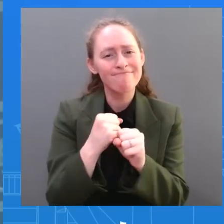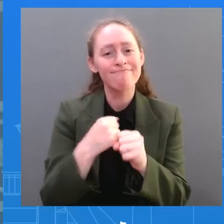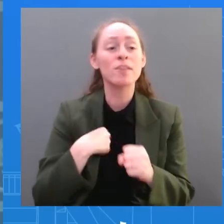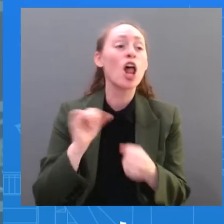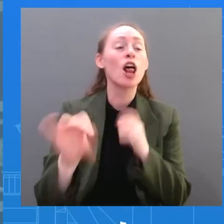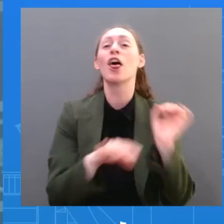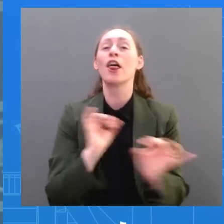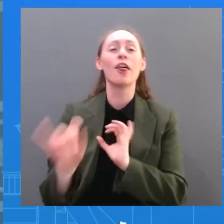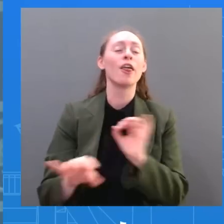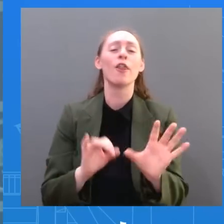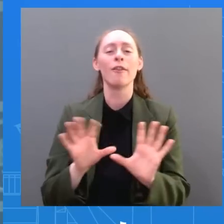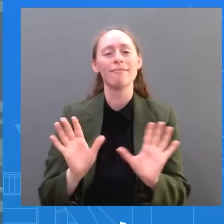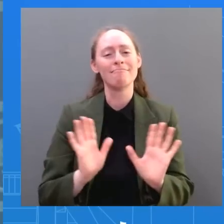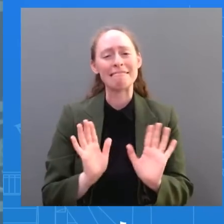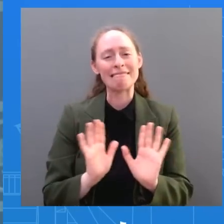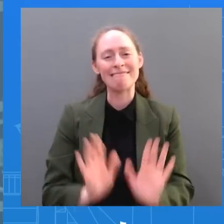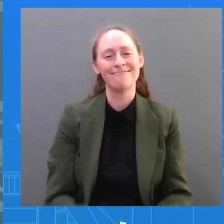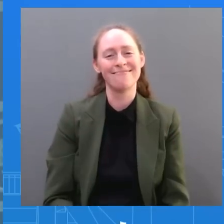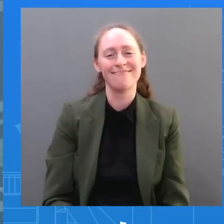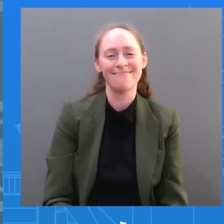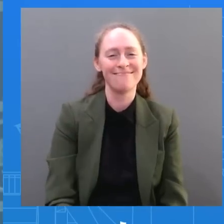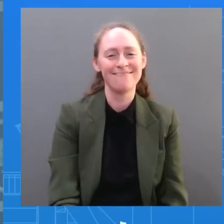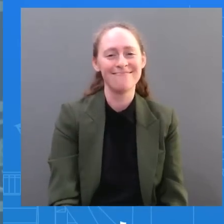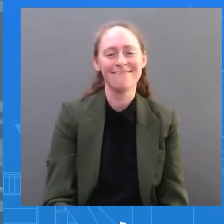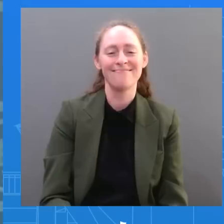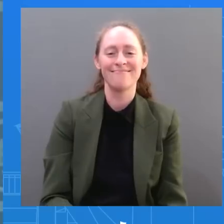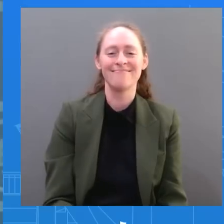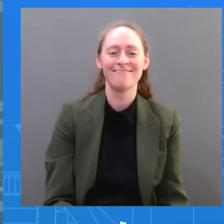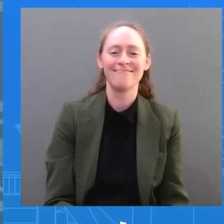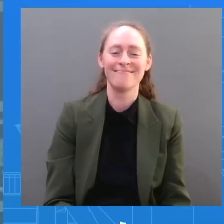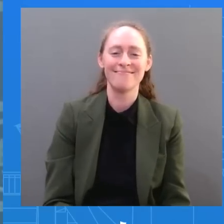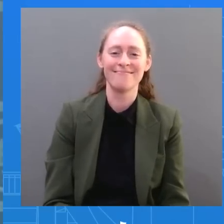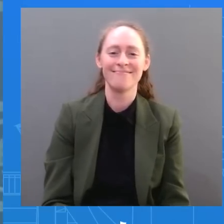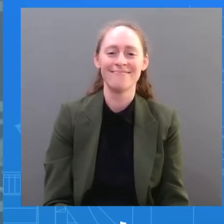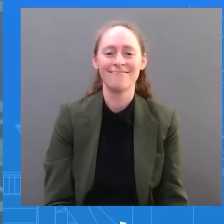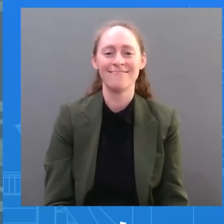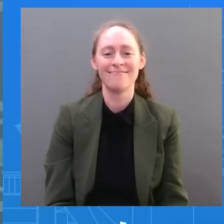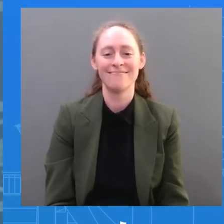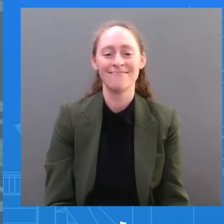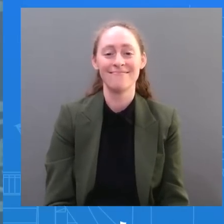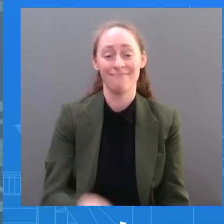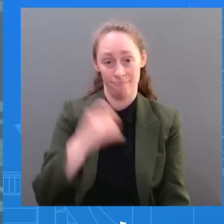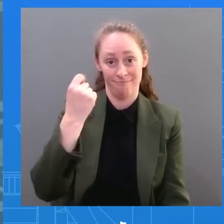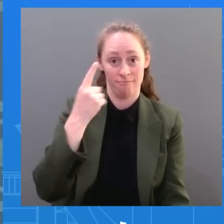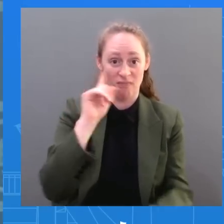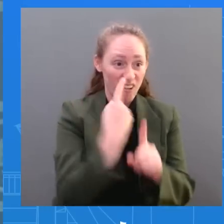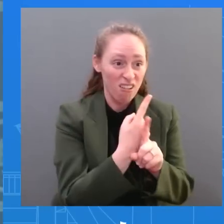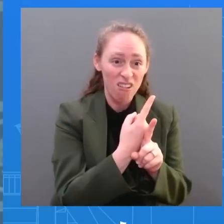But this is also the case with all U.S. nationals abroad. Again, this is a priority for U.S. nationals who are --